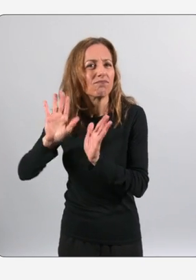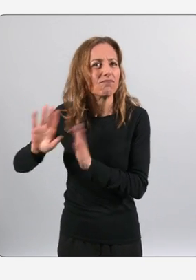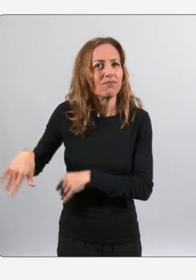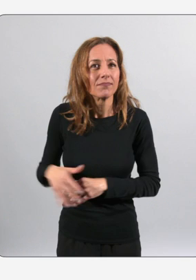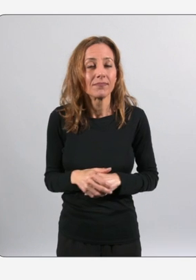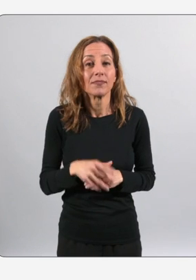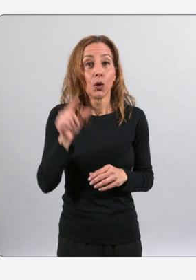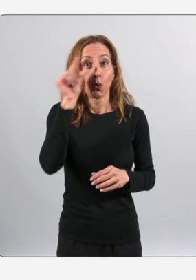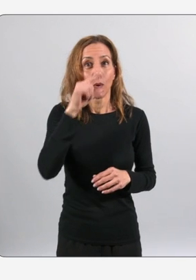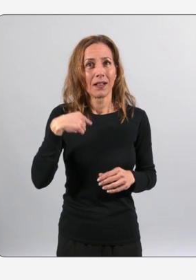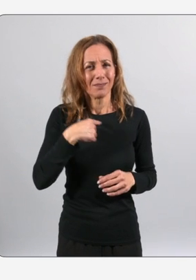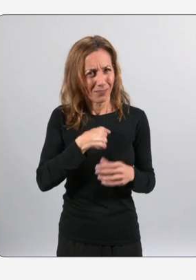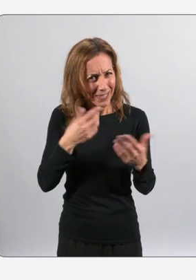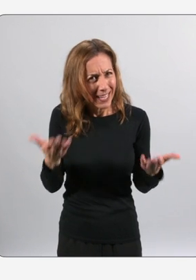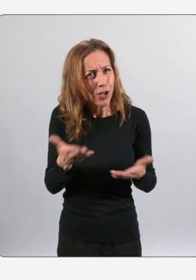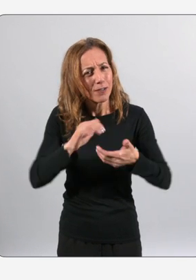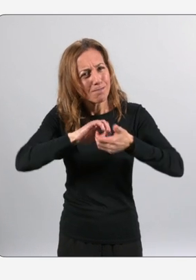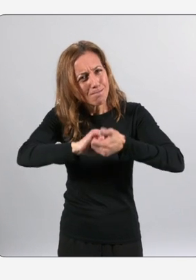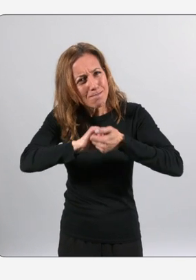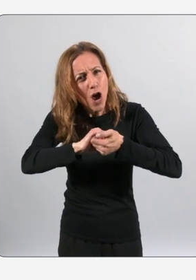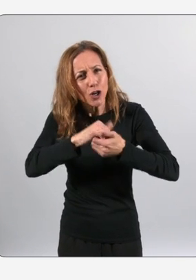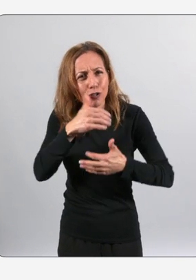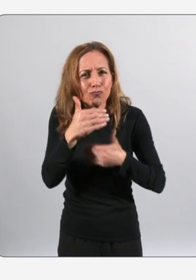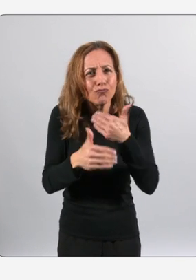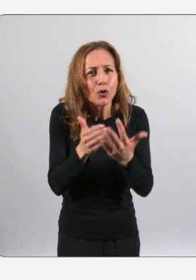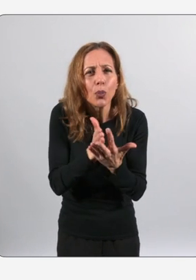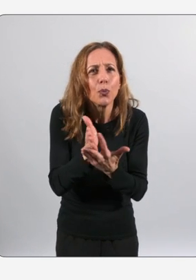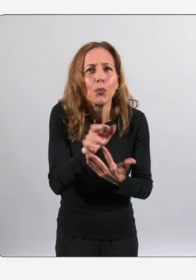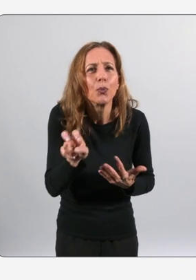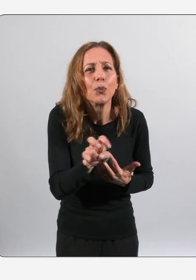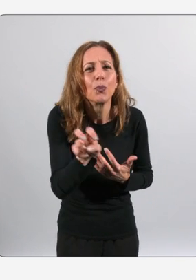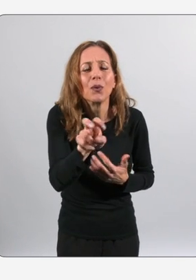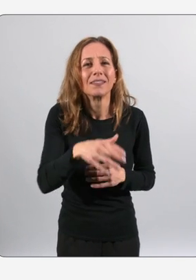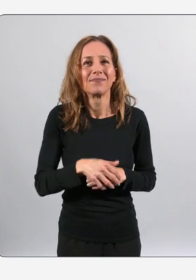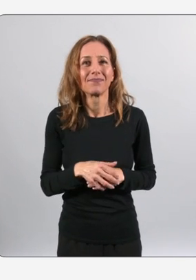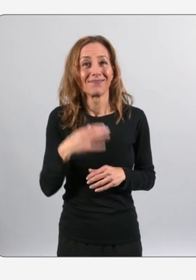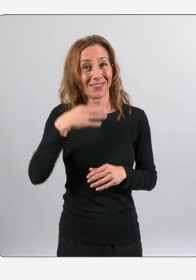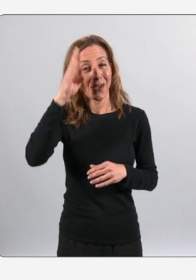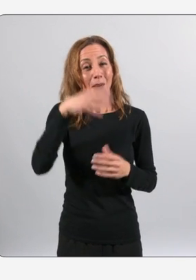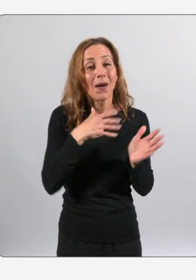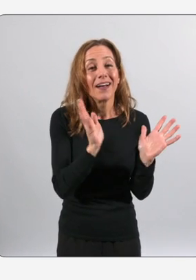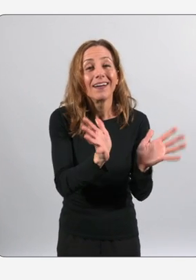here to partner with you through this process. But I also know from talking to many of you that